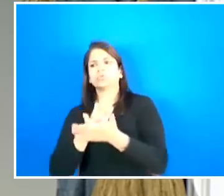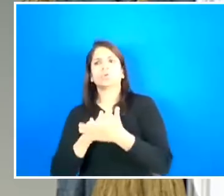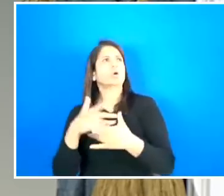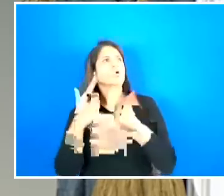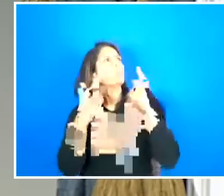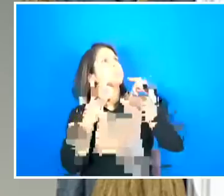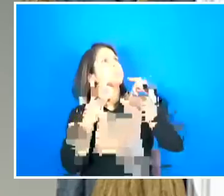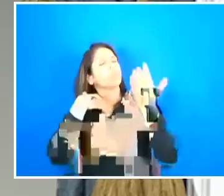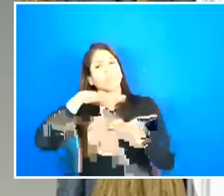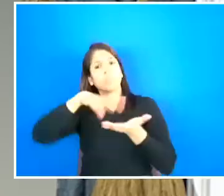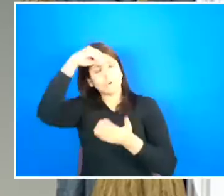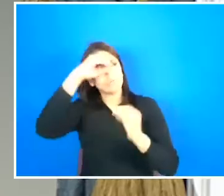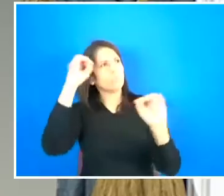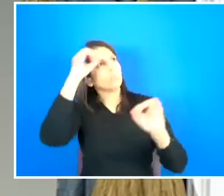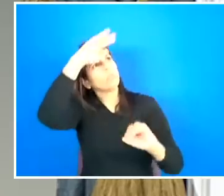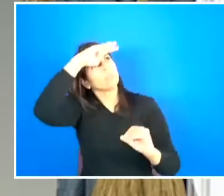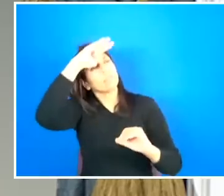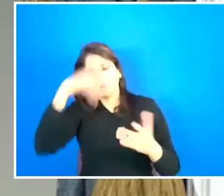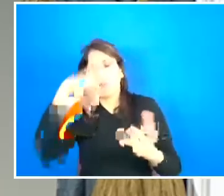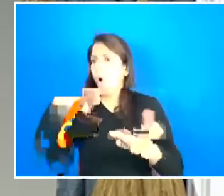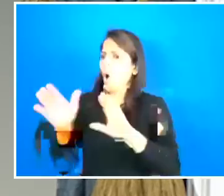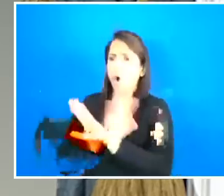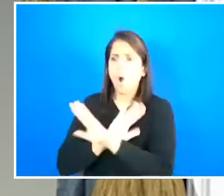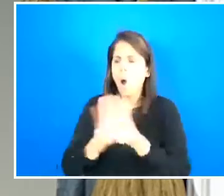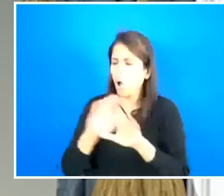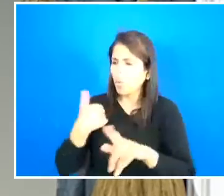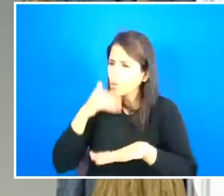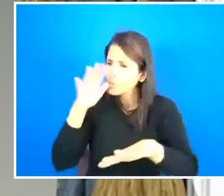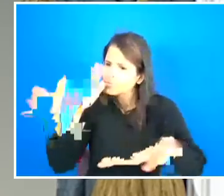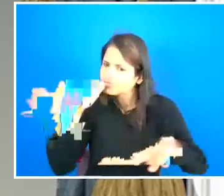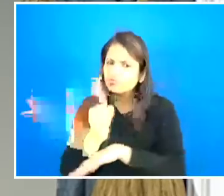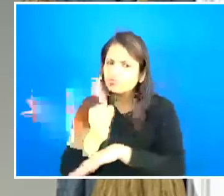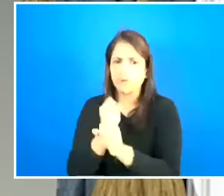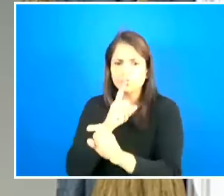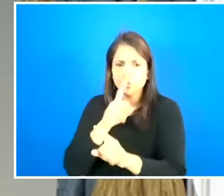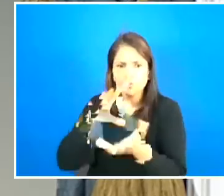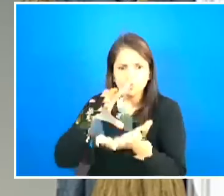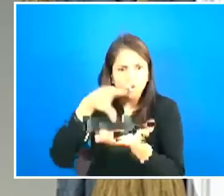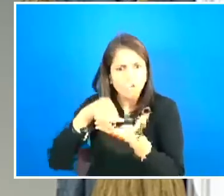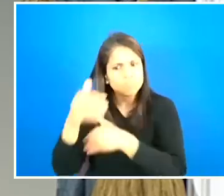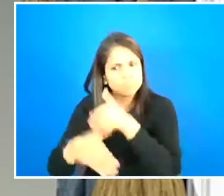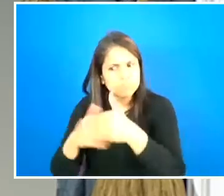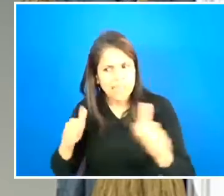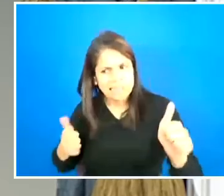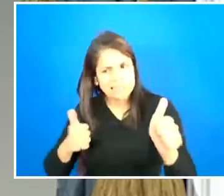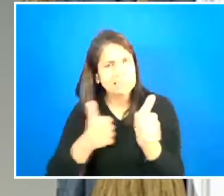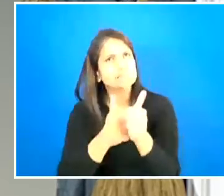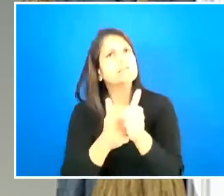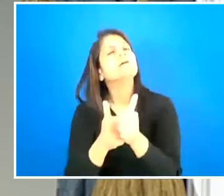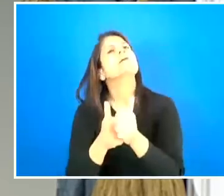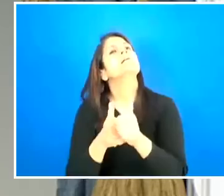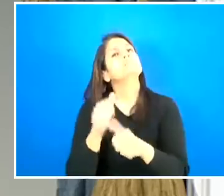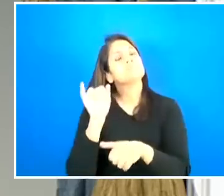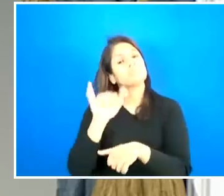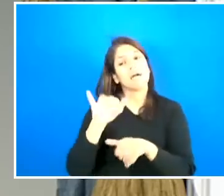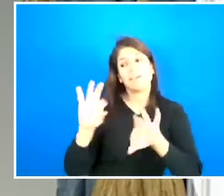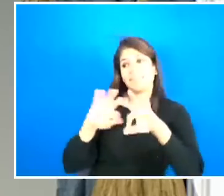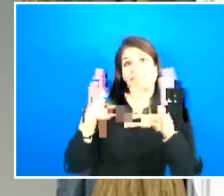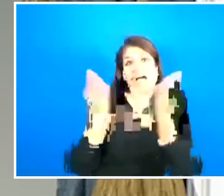STUDENTS WERE ESSENTIAL WORKERS IN GROCERY STORES, SO THERE'S A WHOLE MYRIAD OF THINGS THATC OULD AFFECT